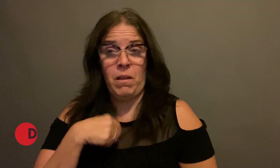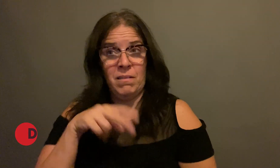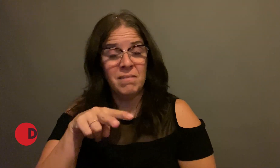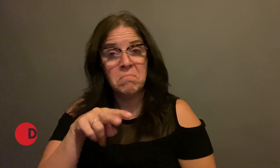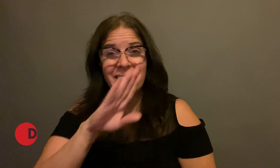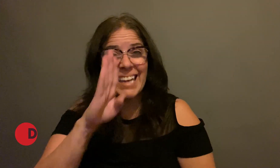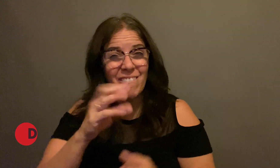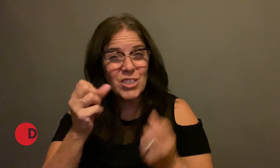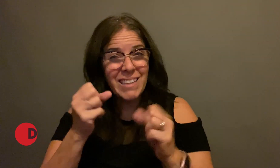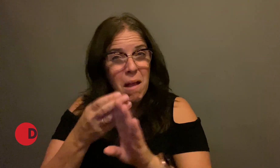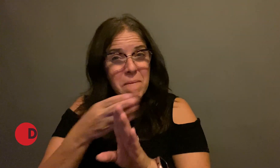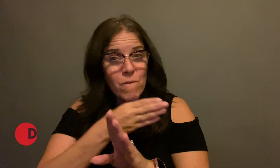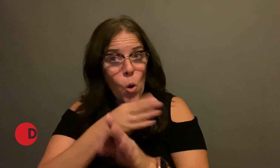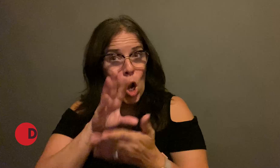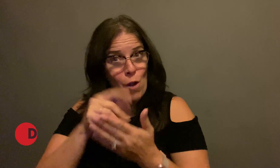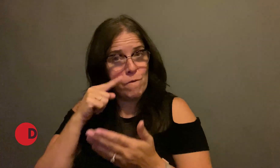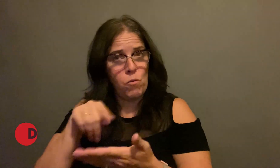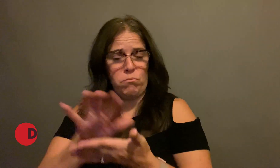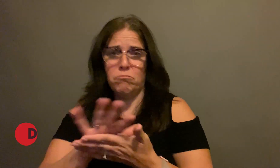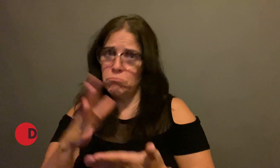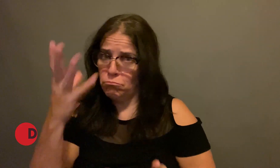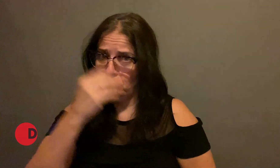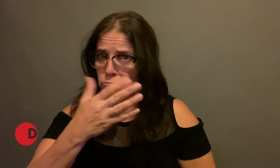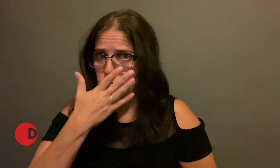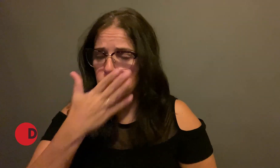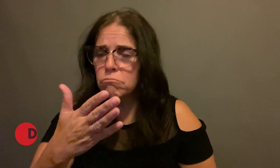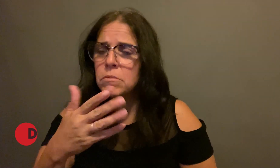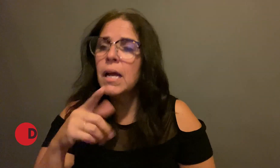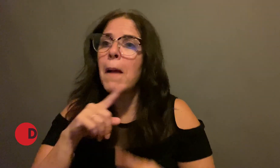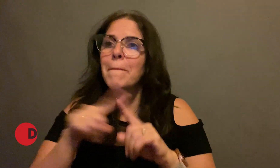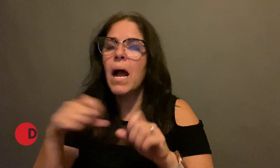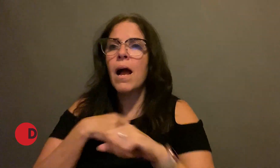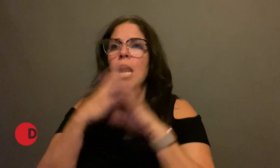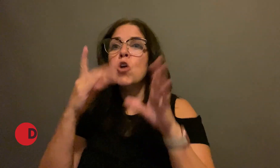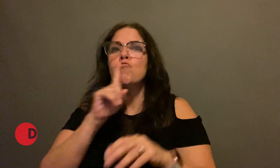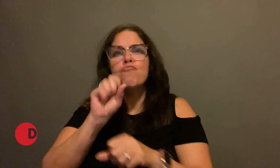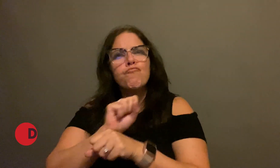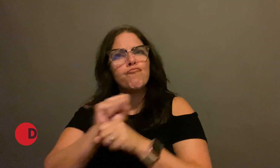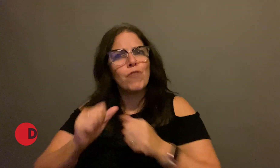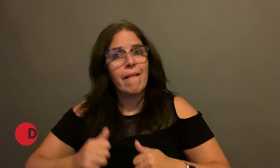Ruby's acting was beautiful considering she never signed before, it was pretty